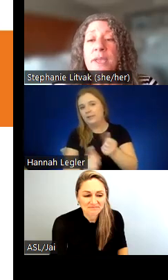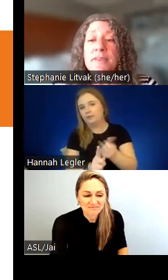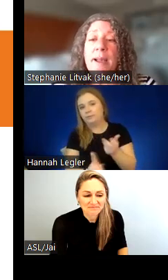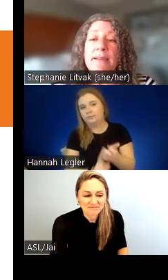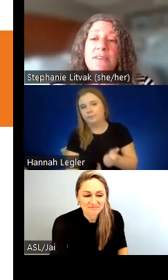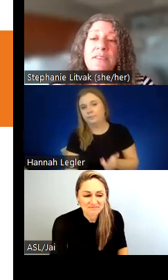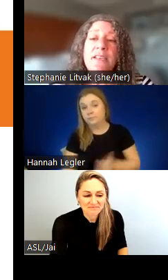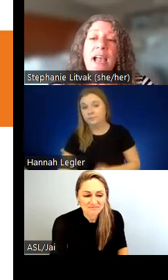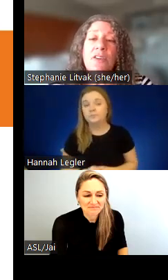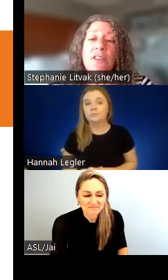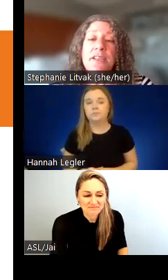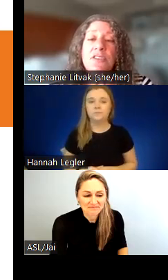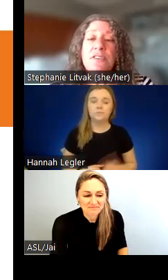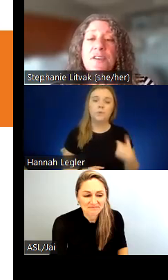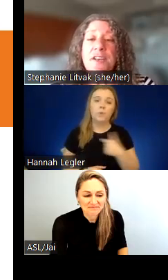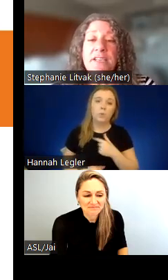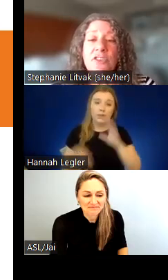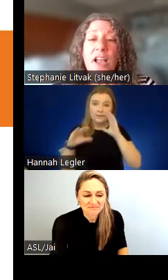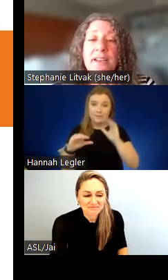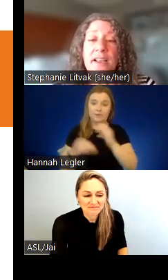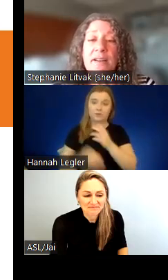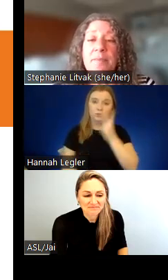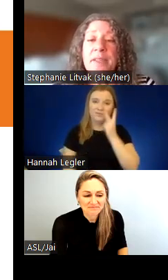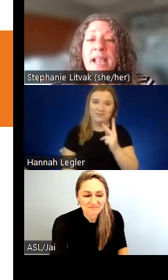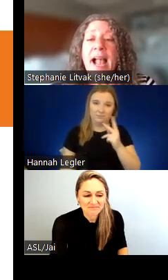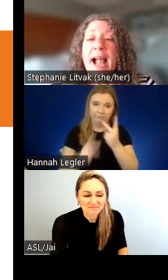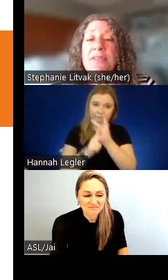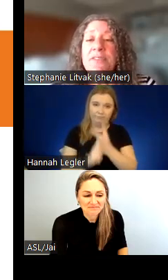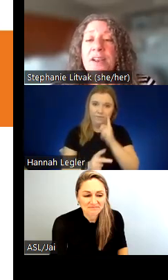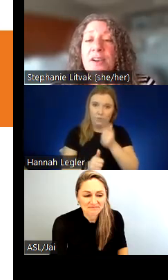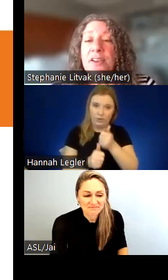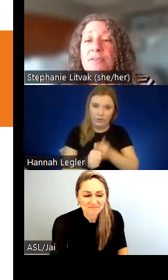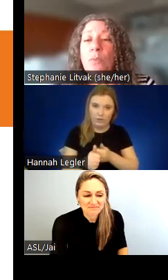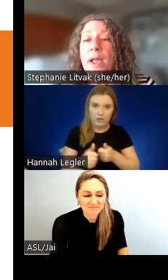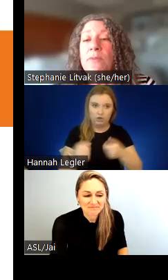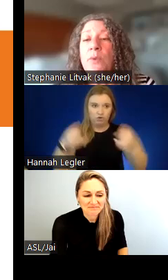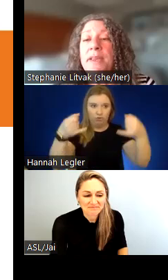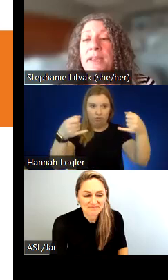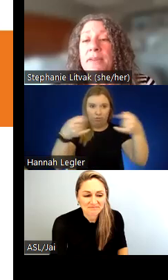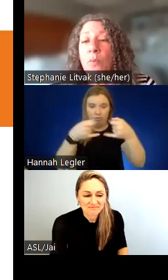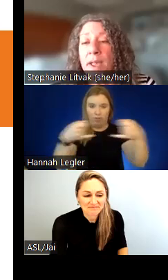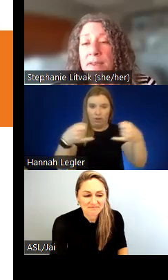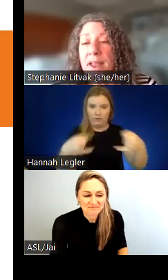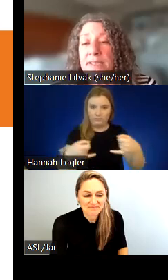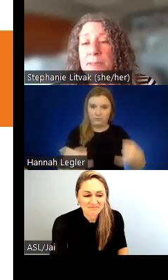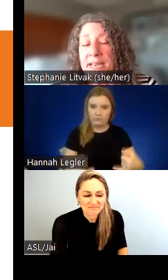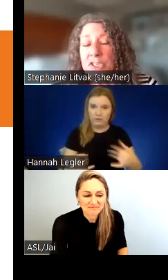We expect to see calculations for each line item, and the narrative when an explanation